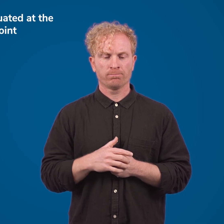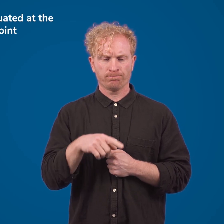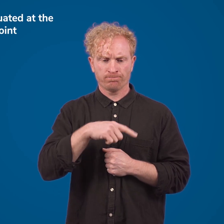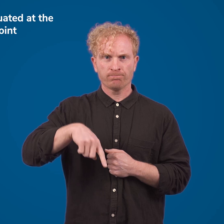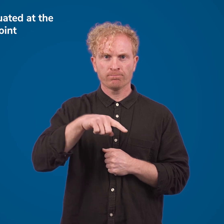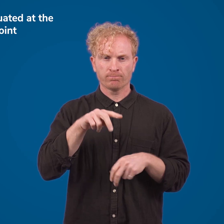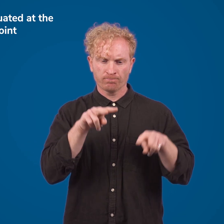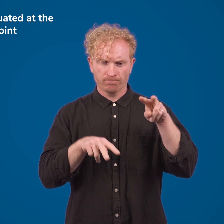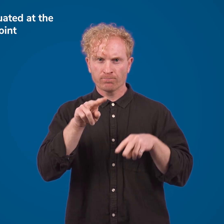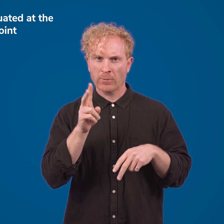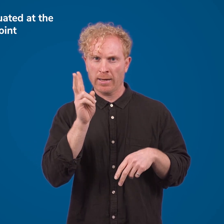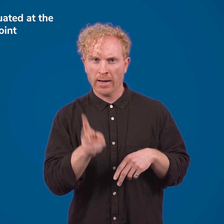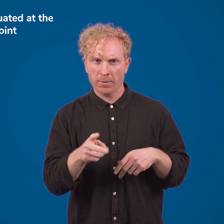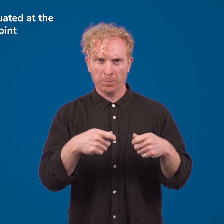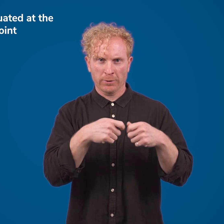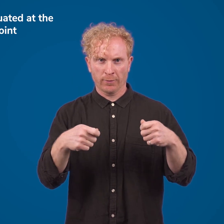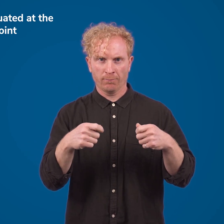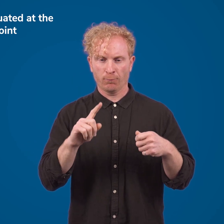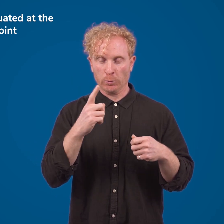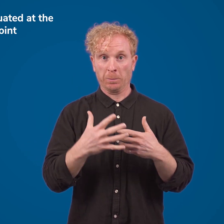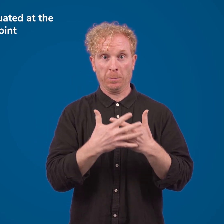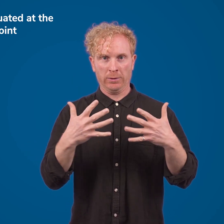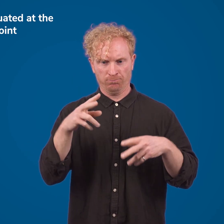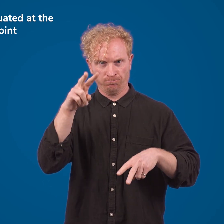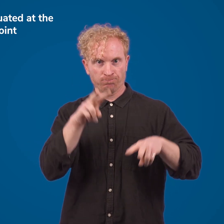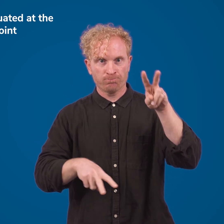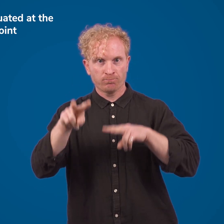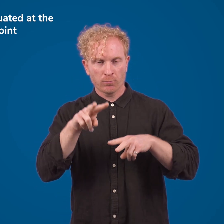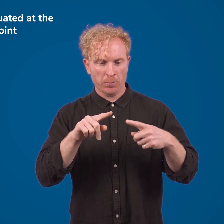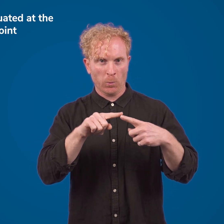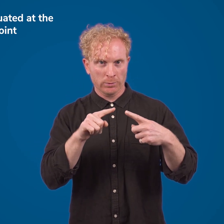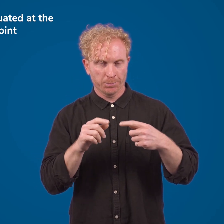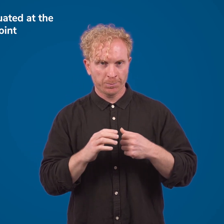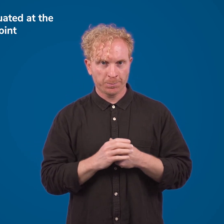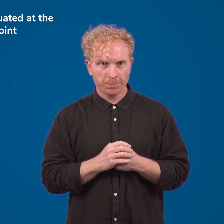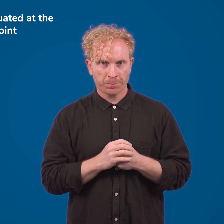Measures to be re-evaluated at the first major evaluation point